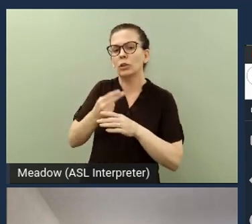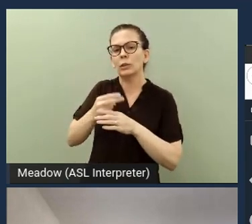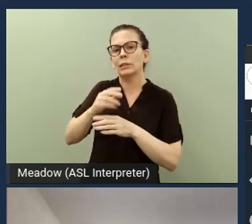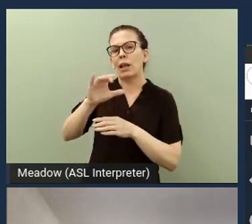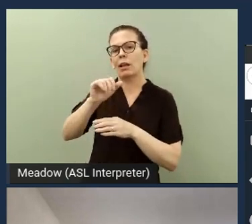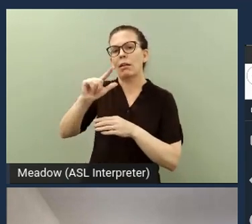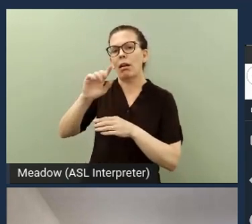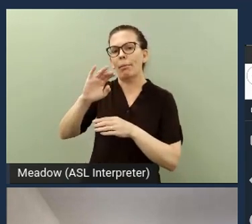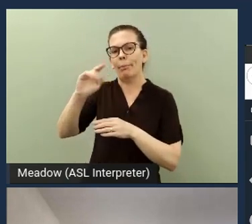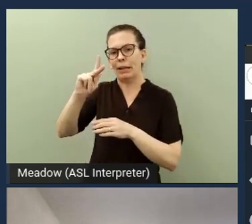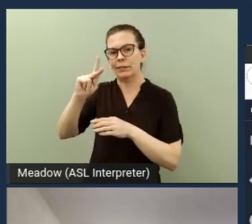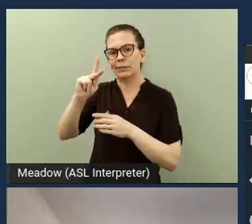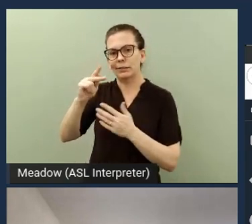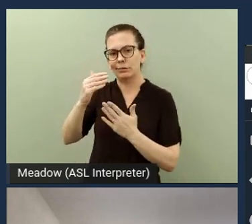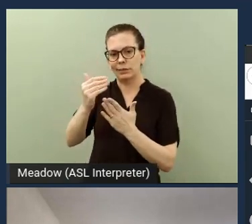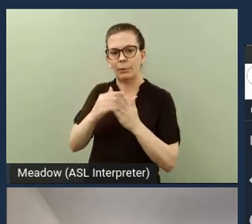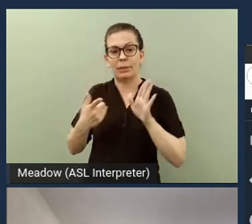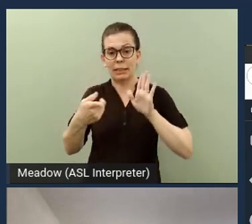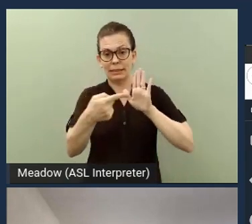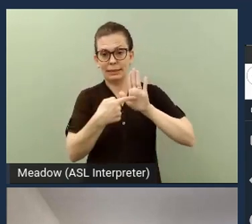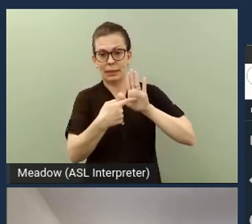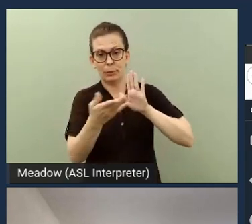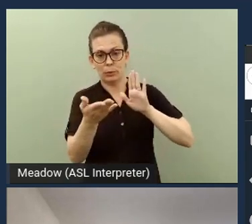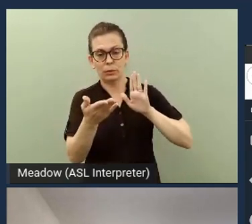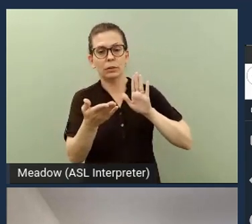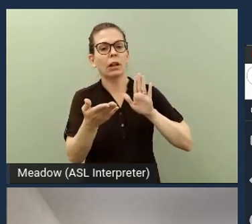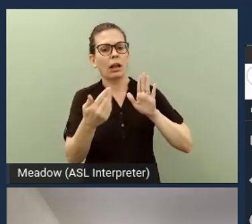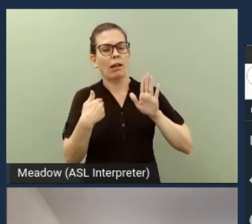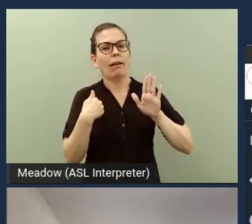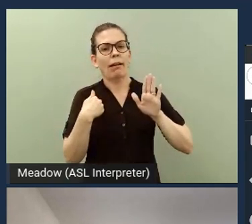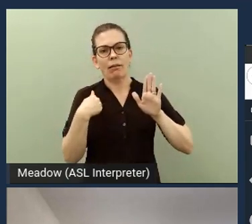so here in this example, I have a pipeline